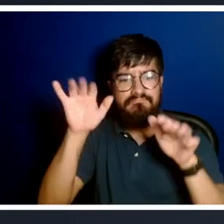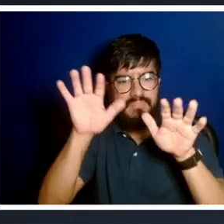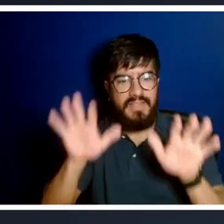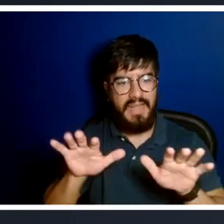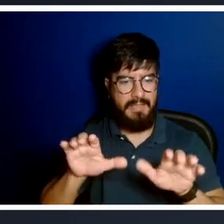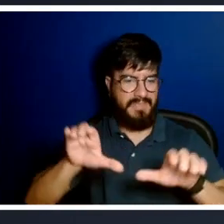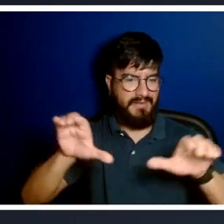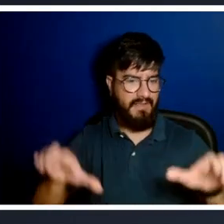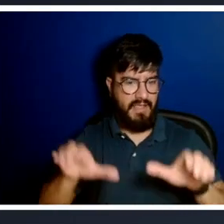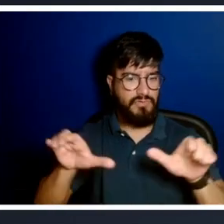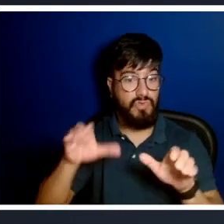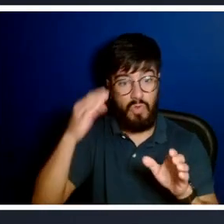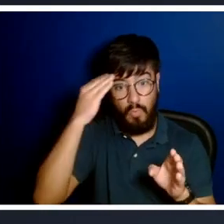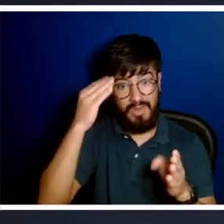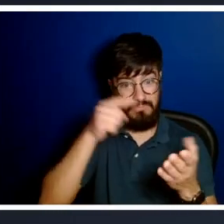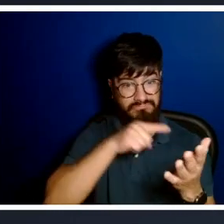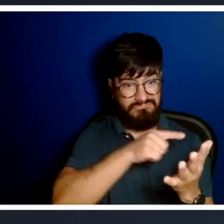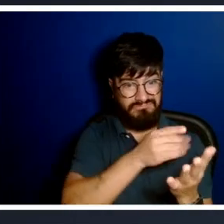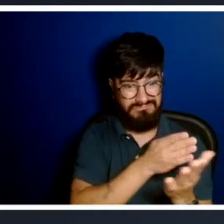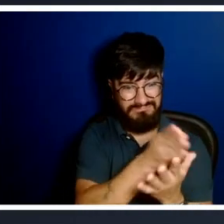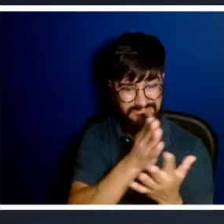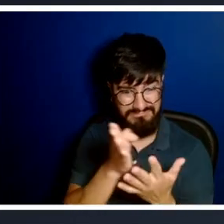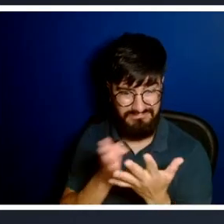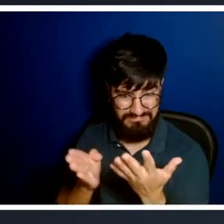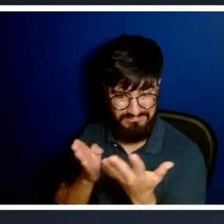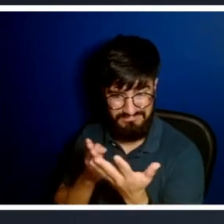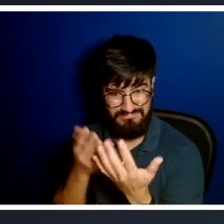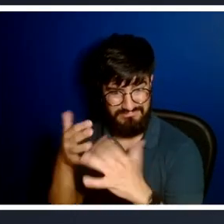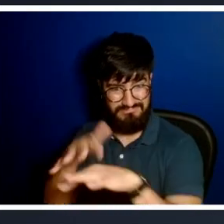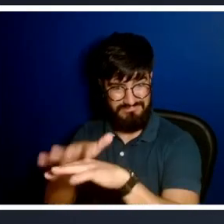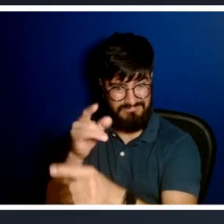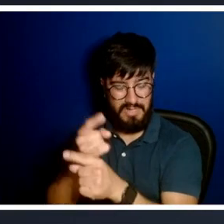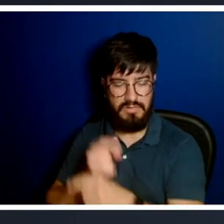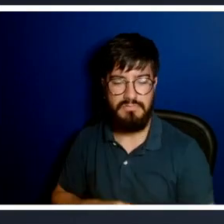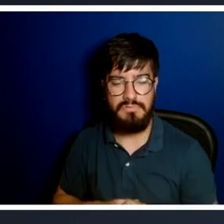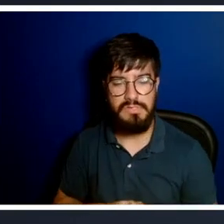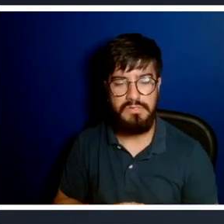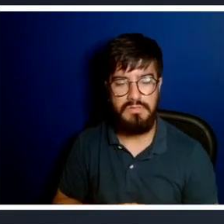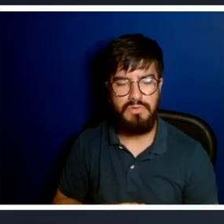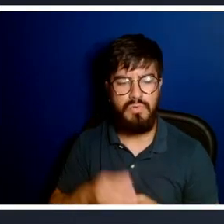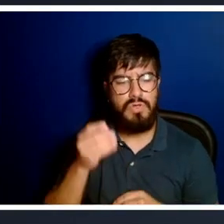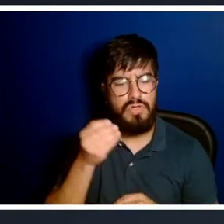So, we have research experience for teachers. So, we bring local middle school teachers. And they